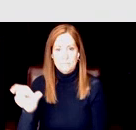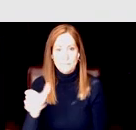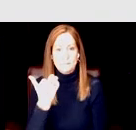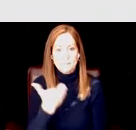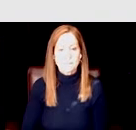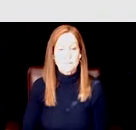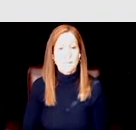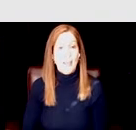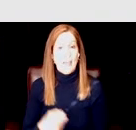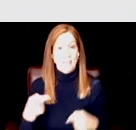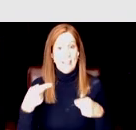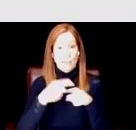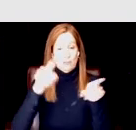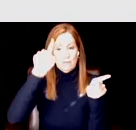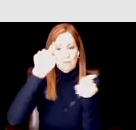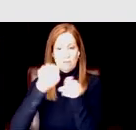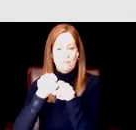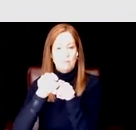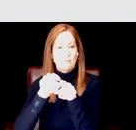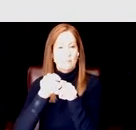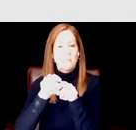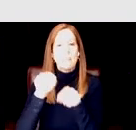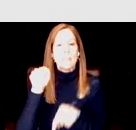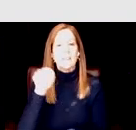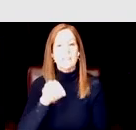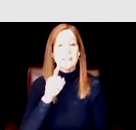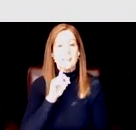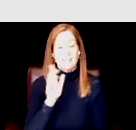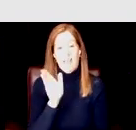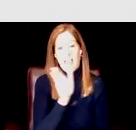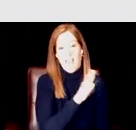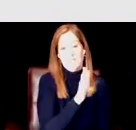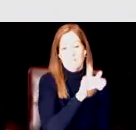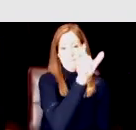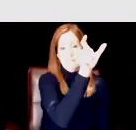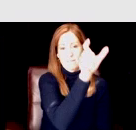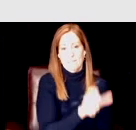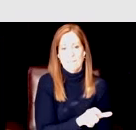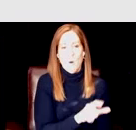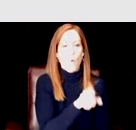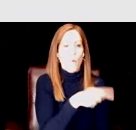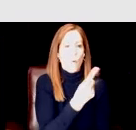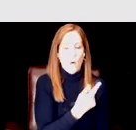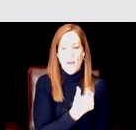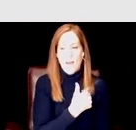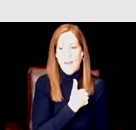since in the left-most column, we only have our row headings,